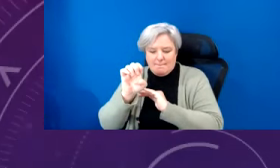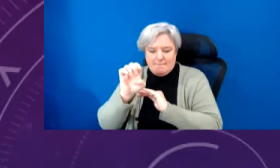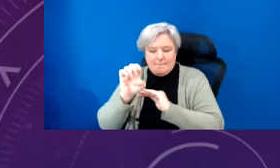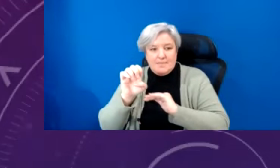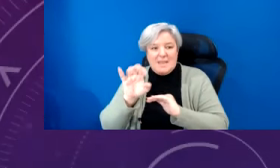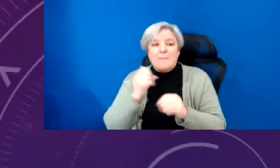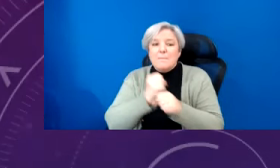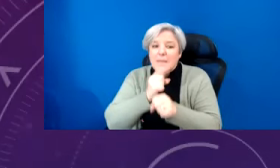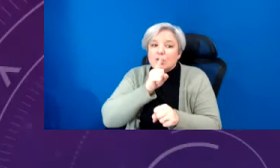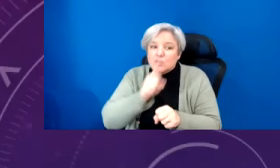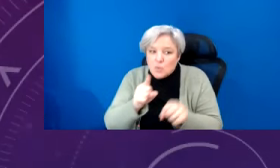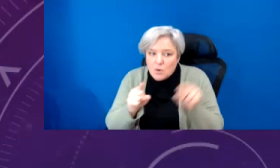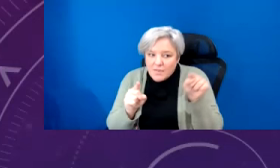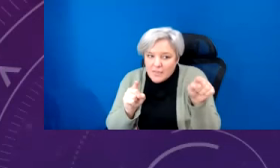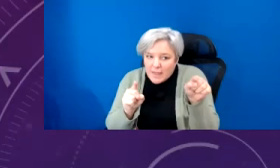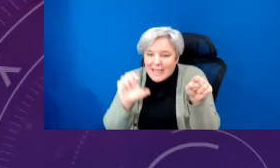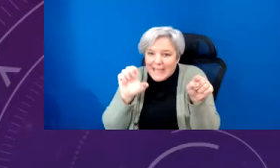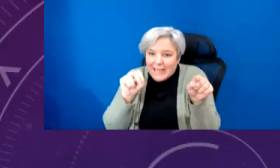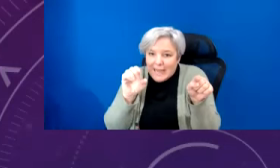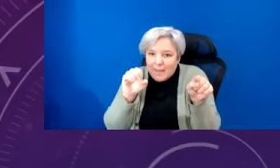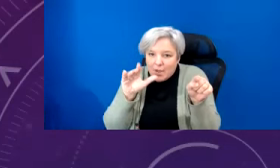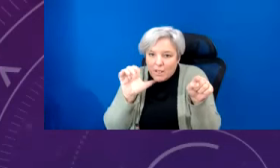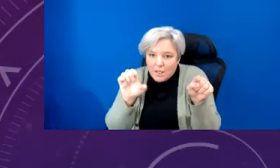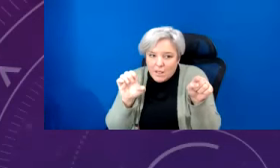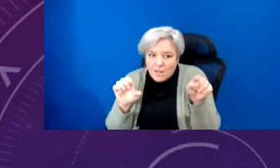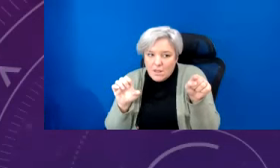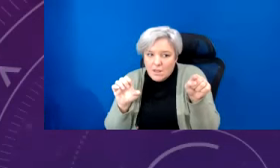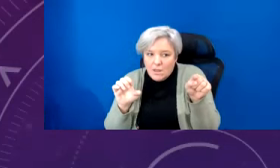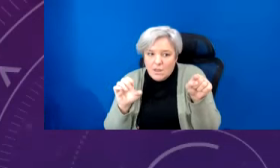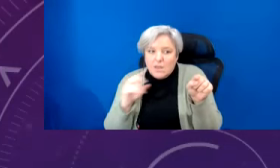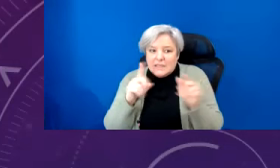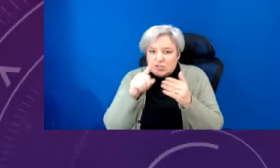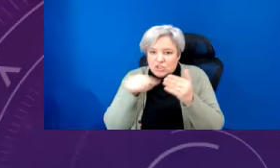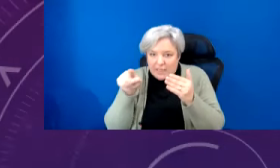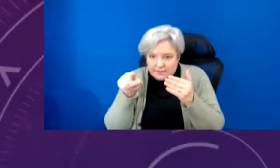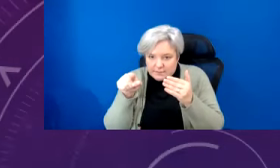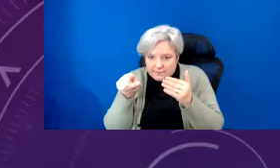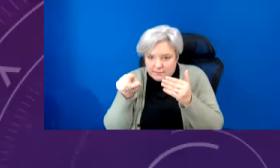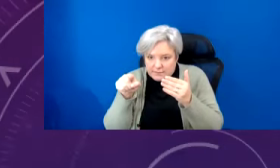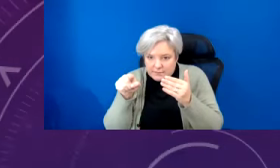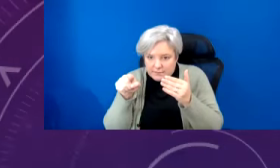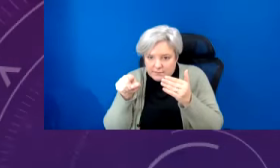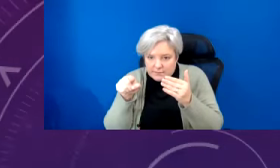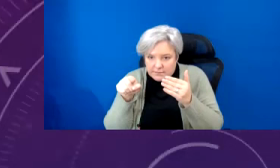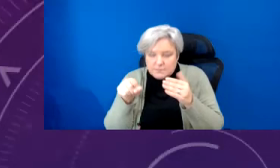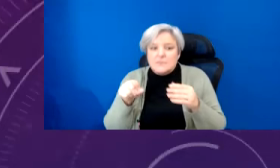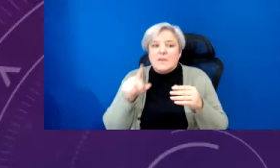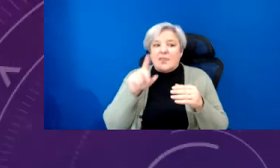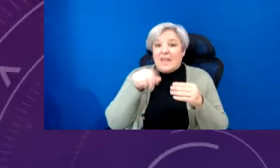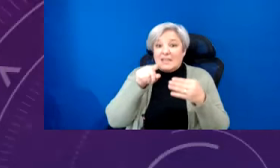that the Enable Course Grading Scheme checkbox is checked. If the checkbox is already checked.